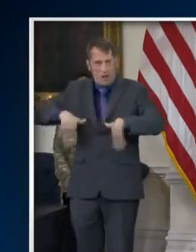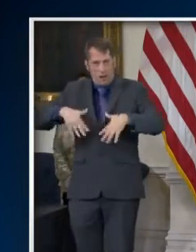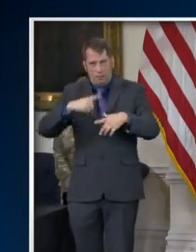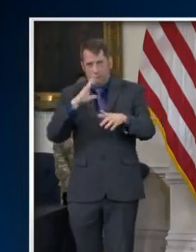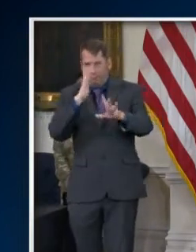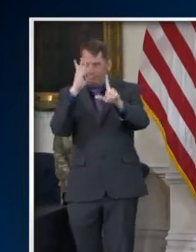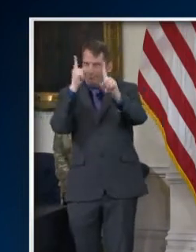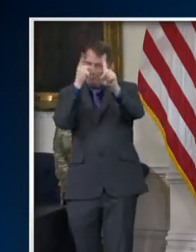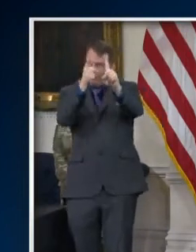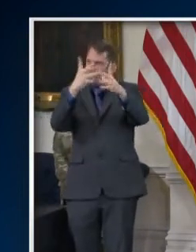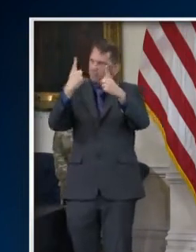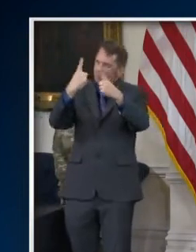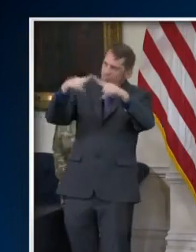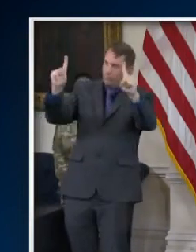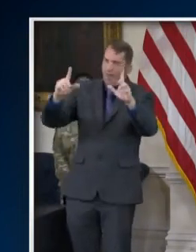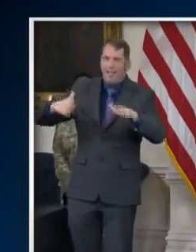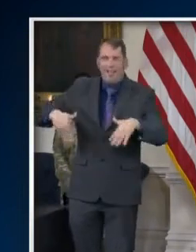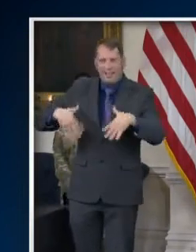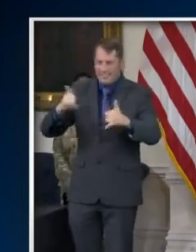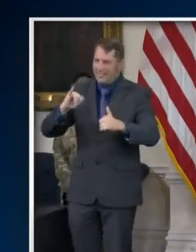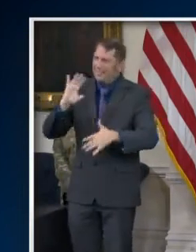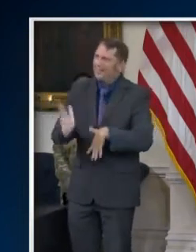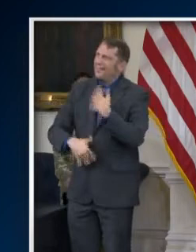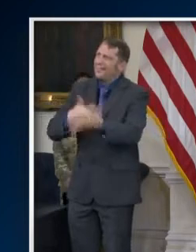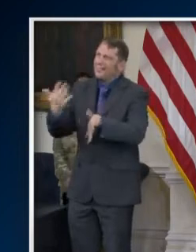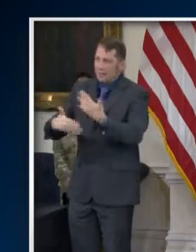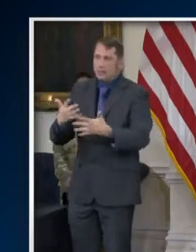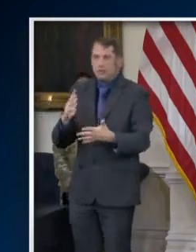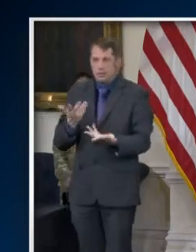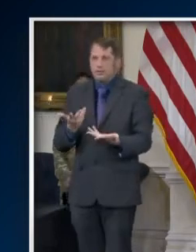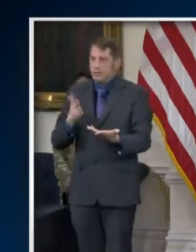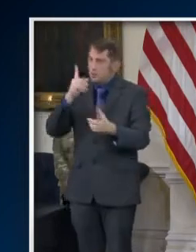WAYS TO GO BEFORE WE CAN DECLARE MISSION ACCOMPLISHED.